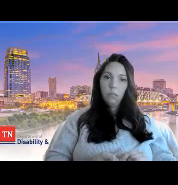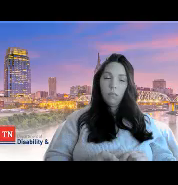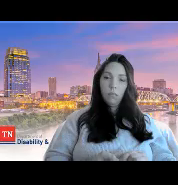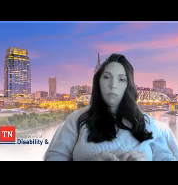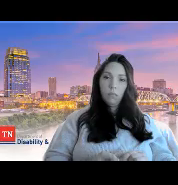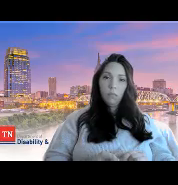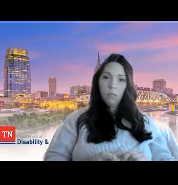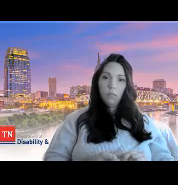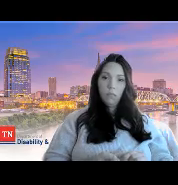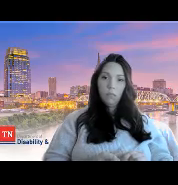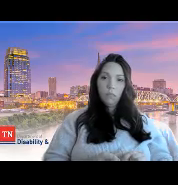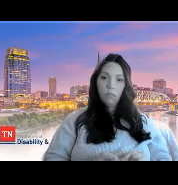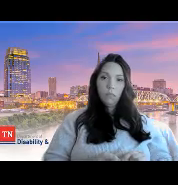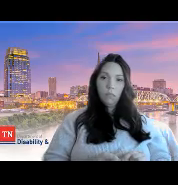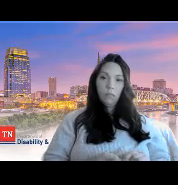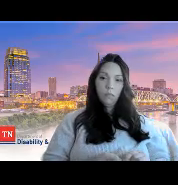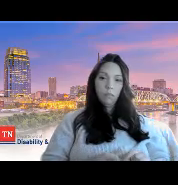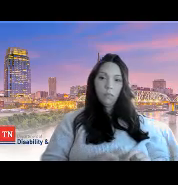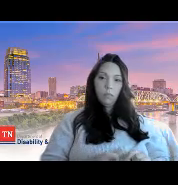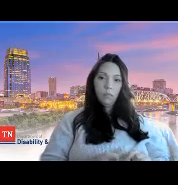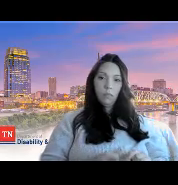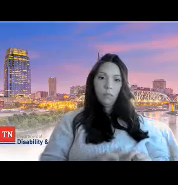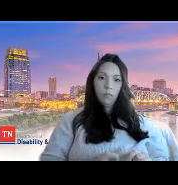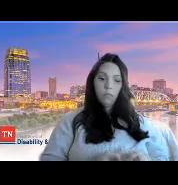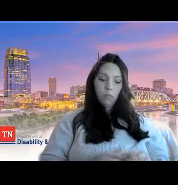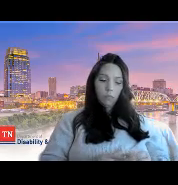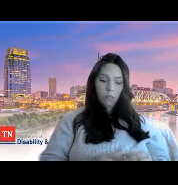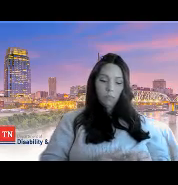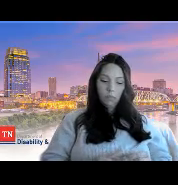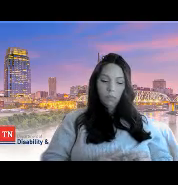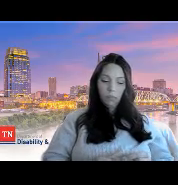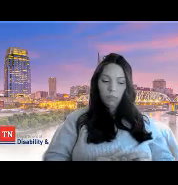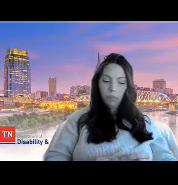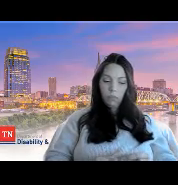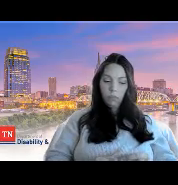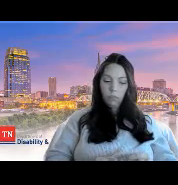A lot of those places are where you'll find those congregate meals. Also home delivered meals.